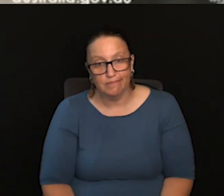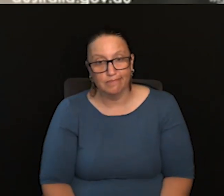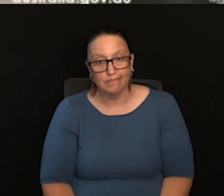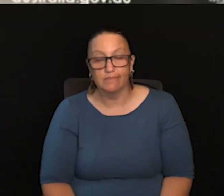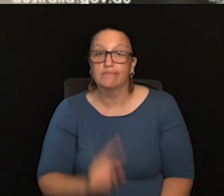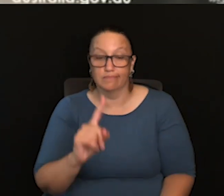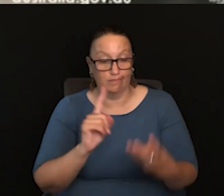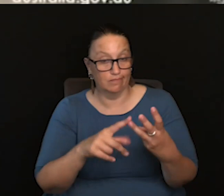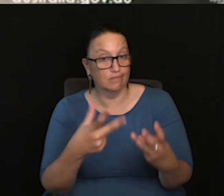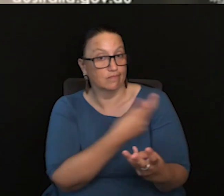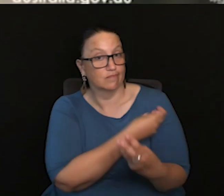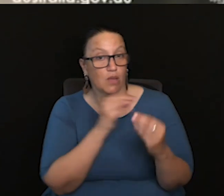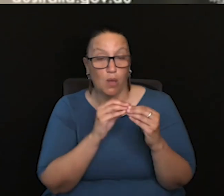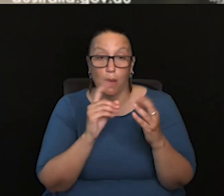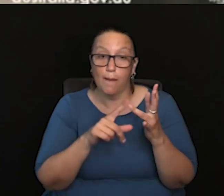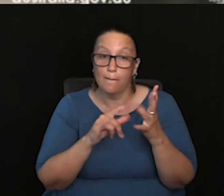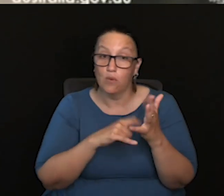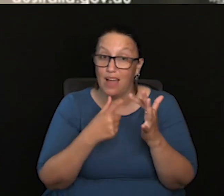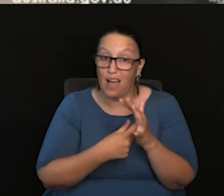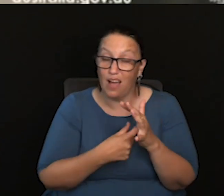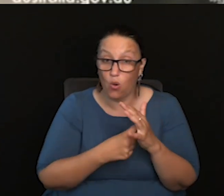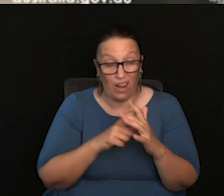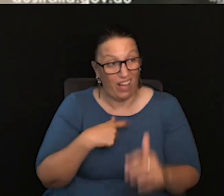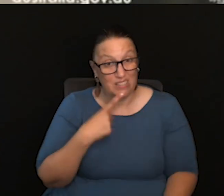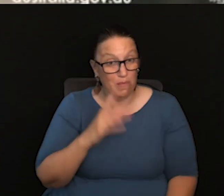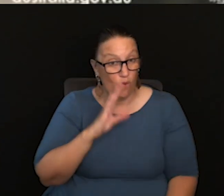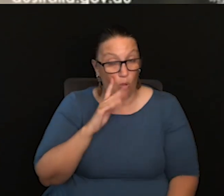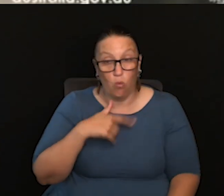We know that some families have, for whatever their reasons,